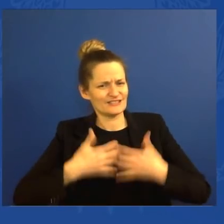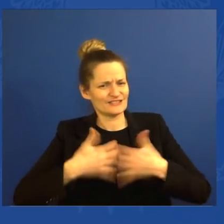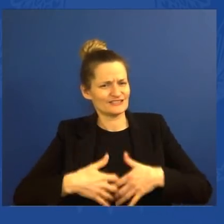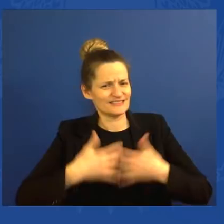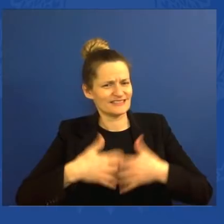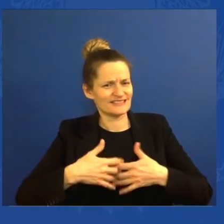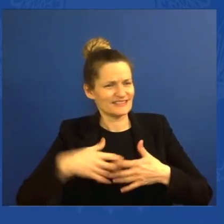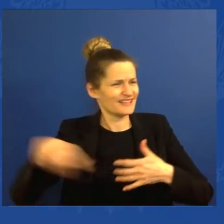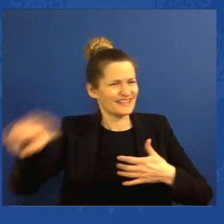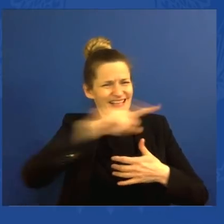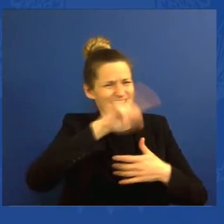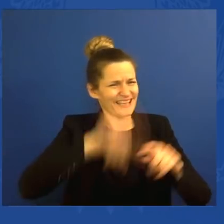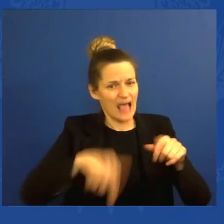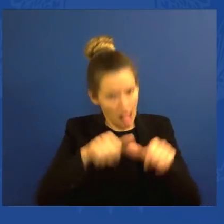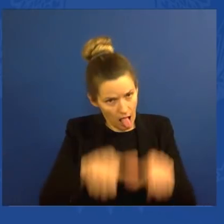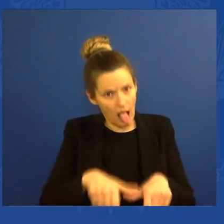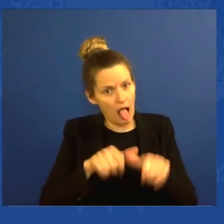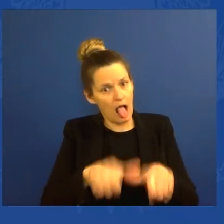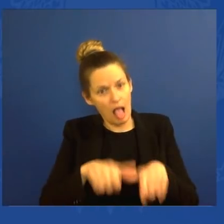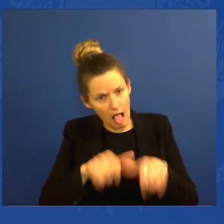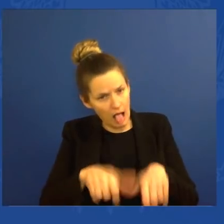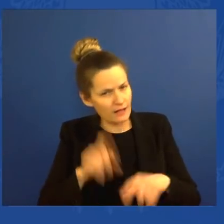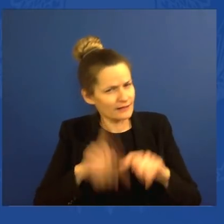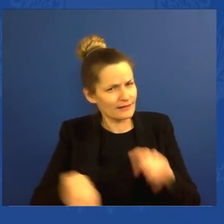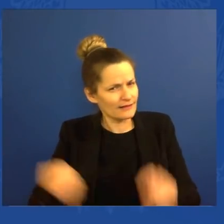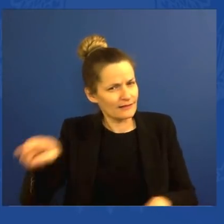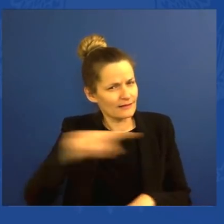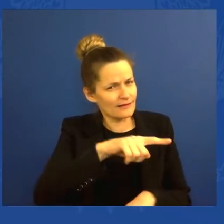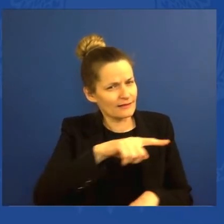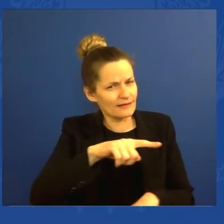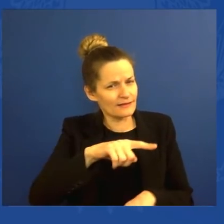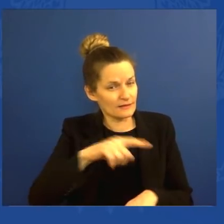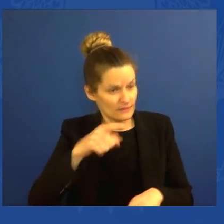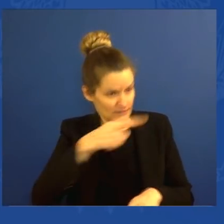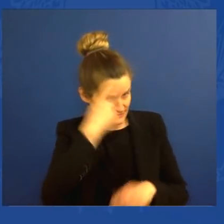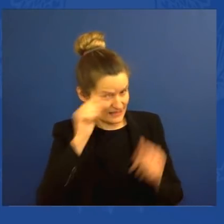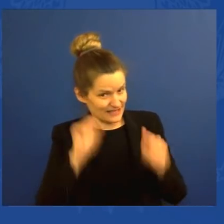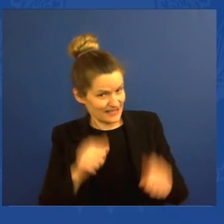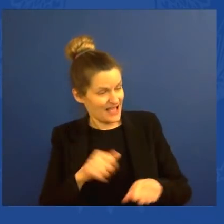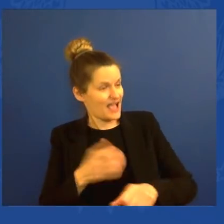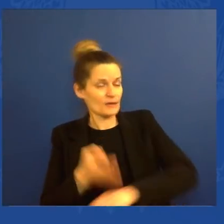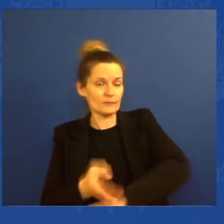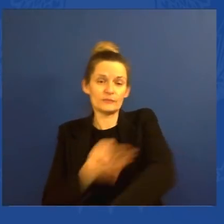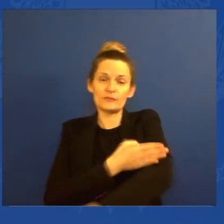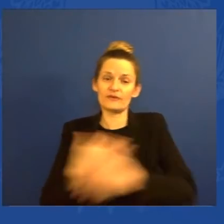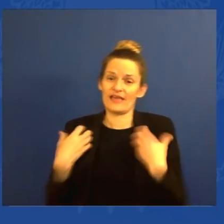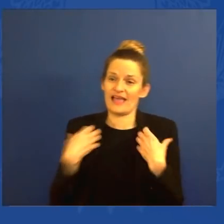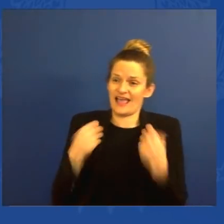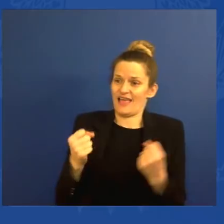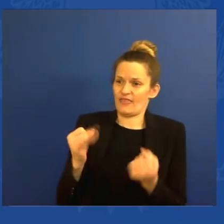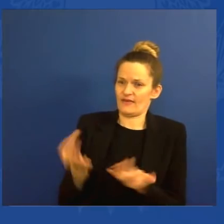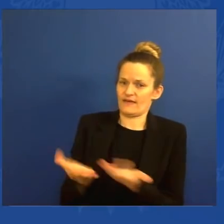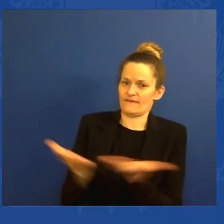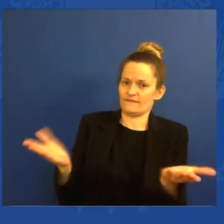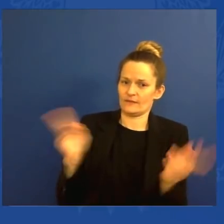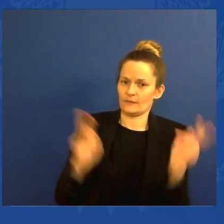because we're moving in the direction, and we don't need to propel most of what we have in the future by --